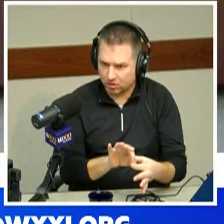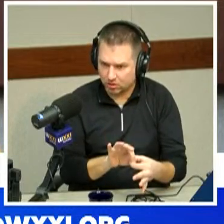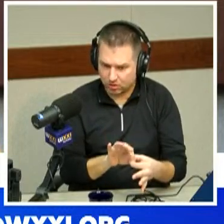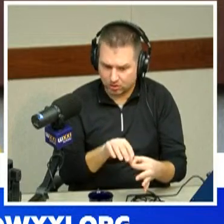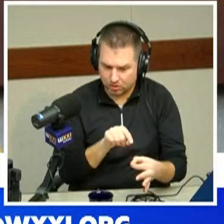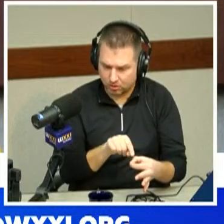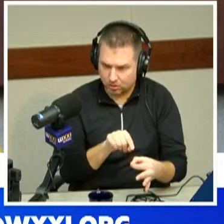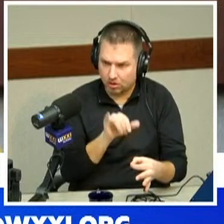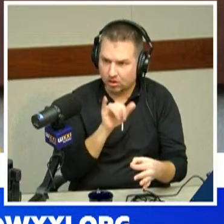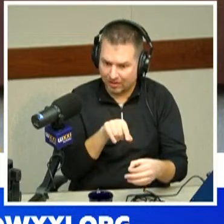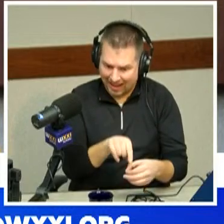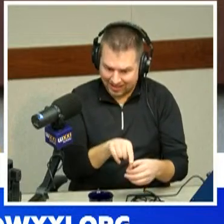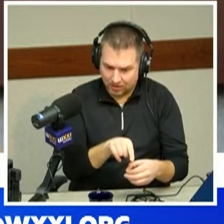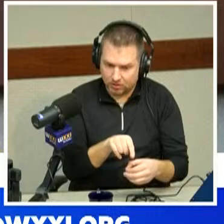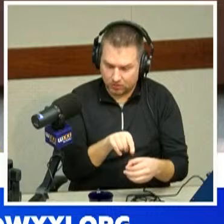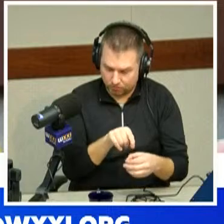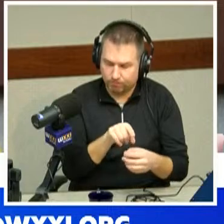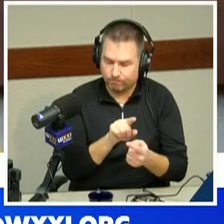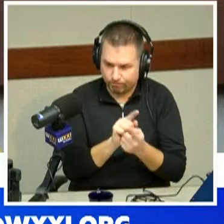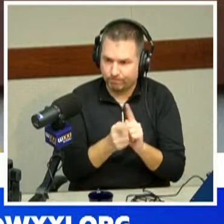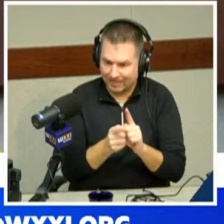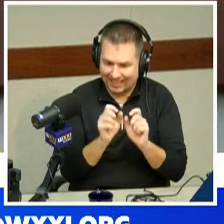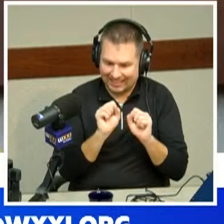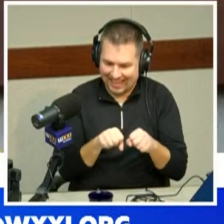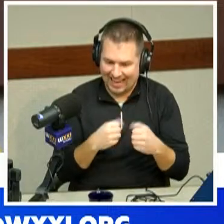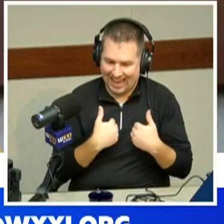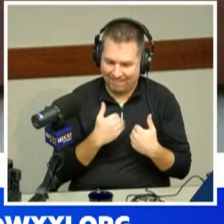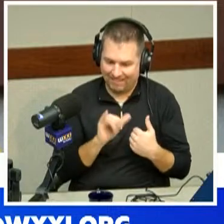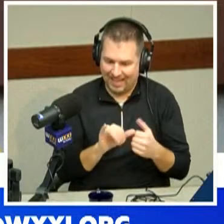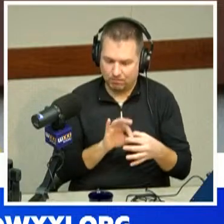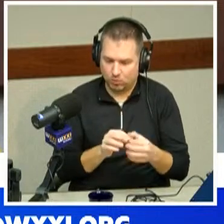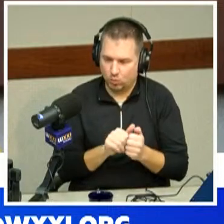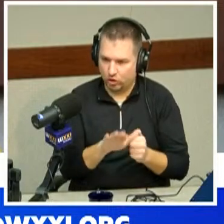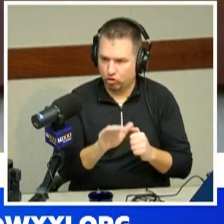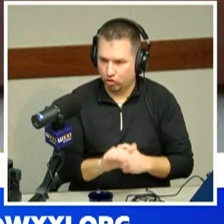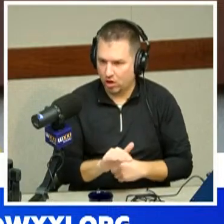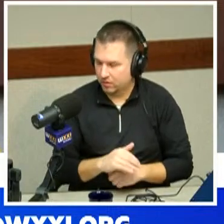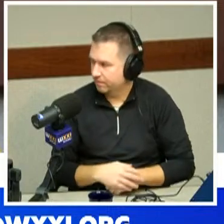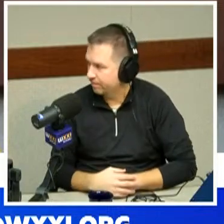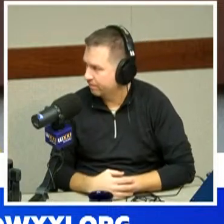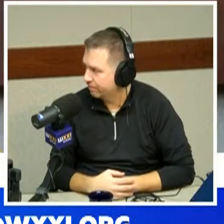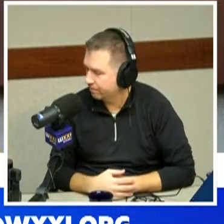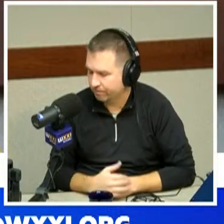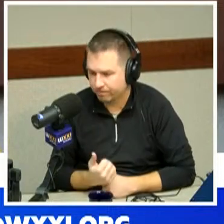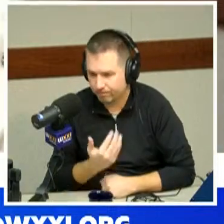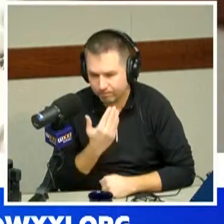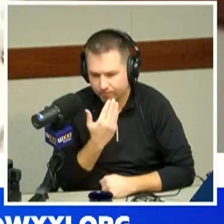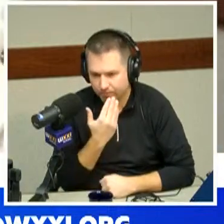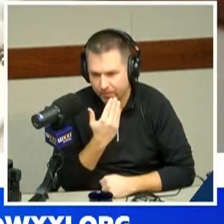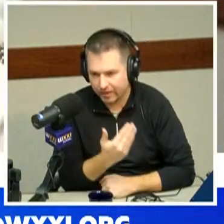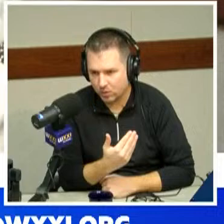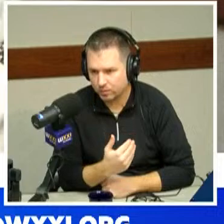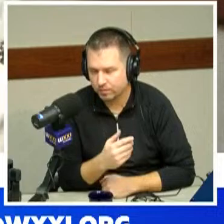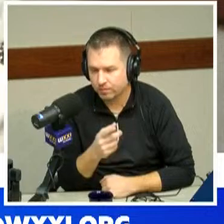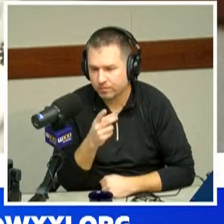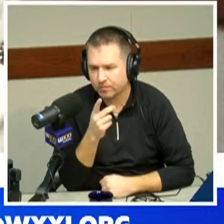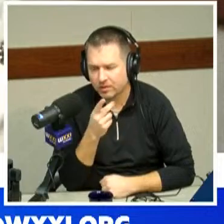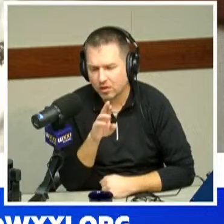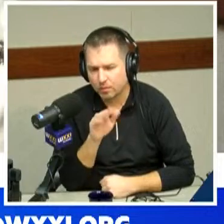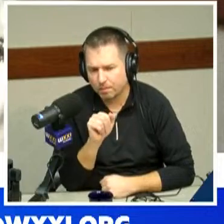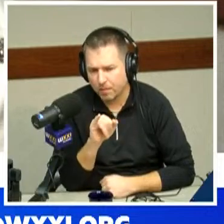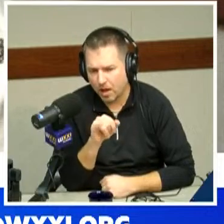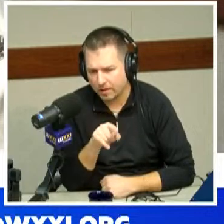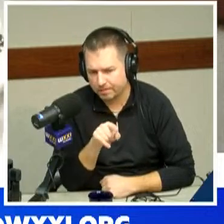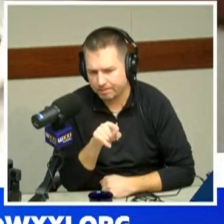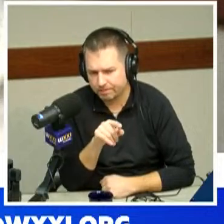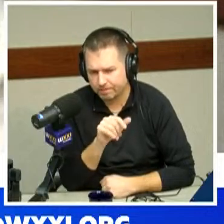be able to in turn provide for their child great thank you um Dr by I want to turn back to you um